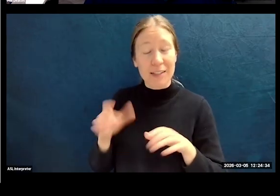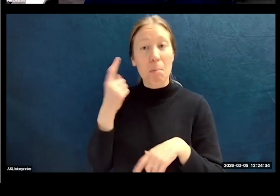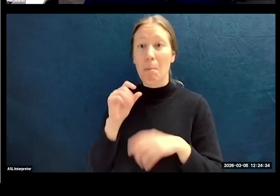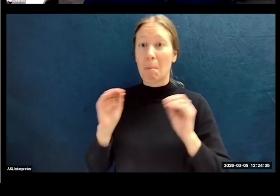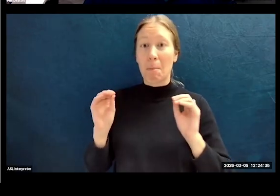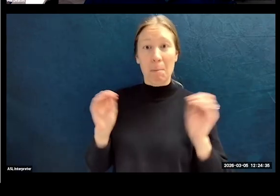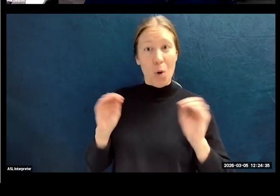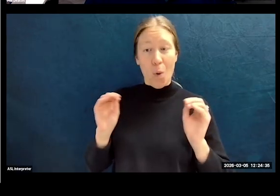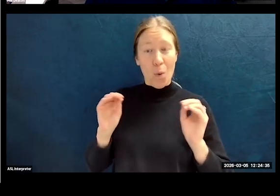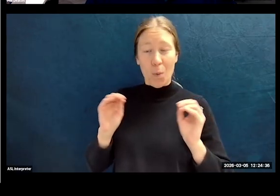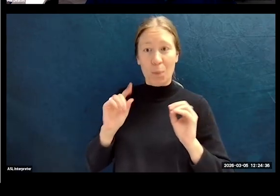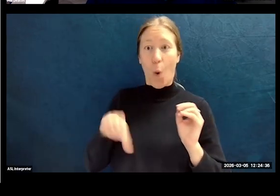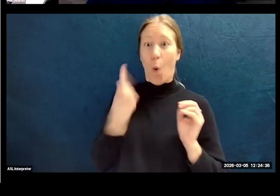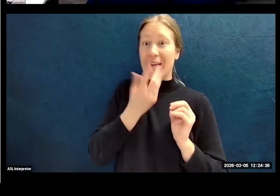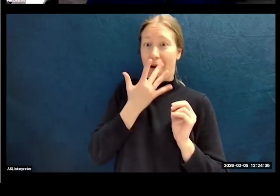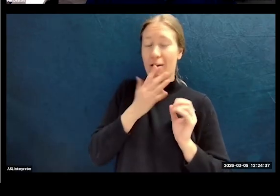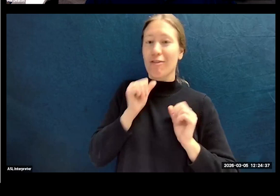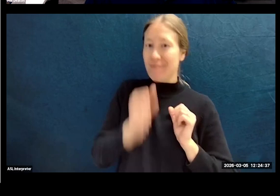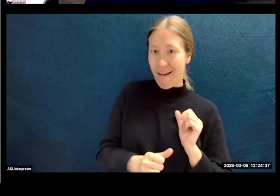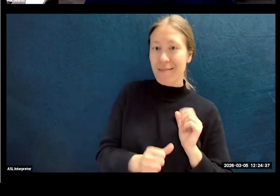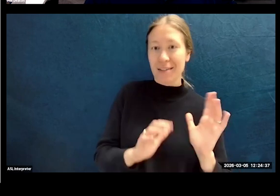for first year students, we're also using a diagonal stripe